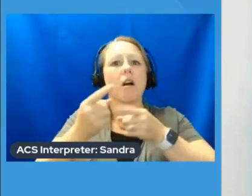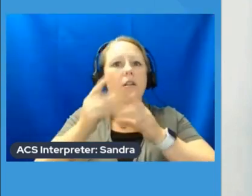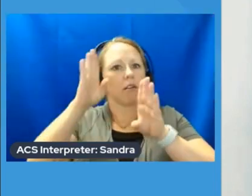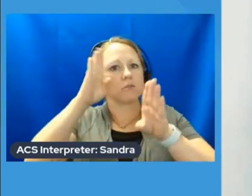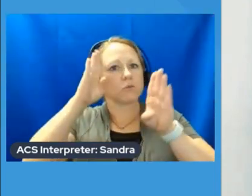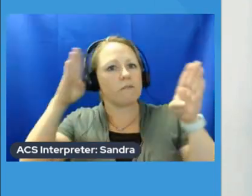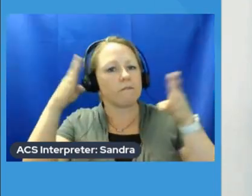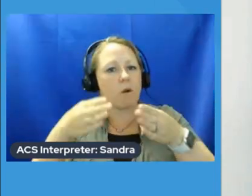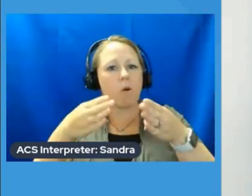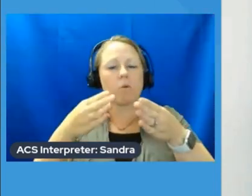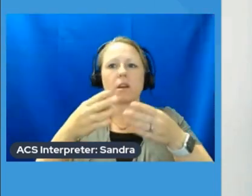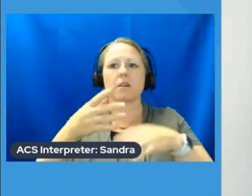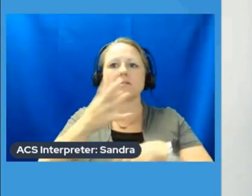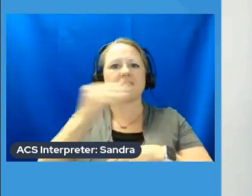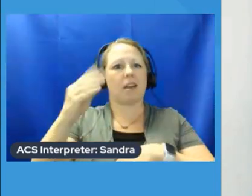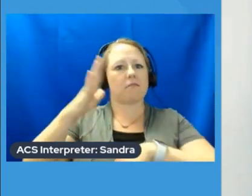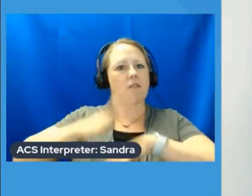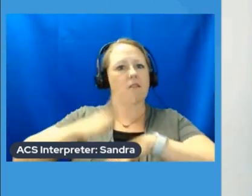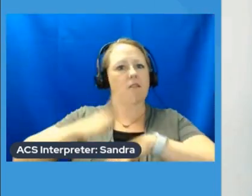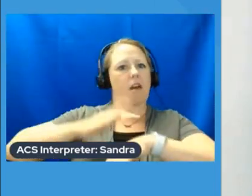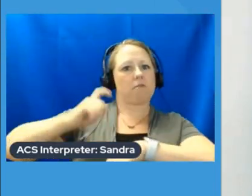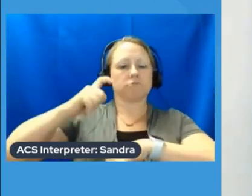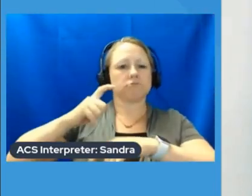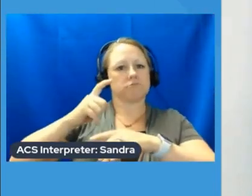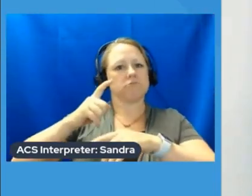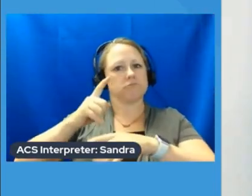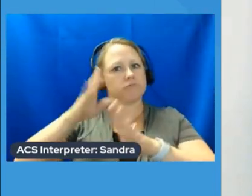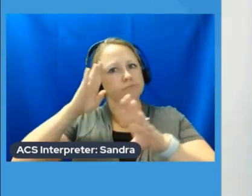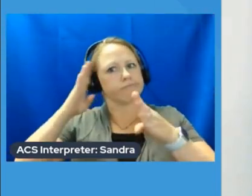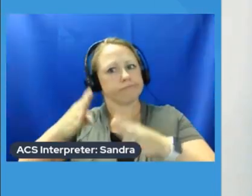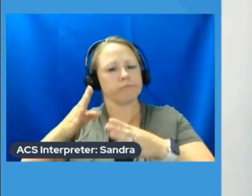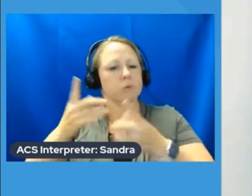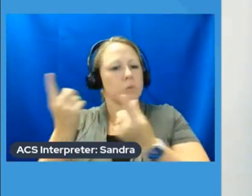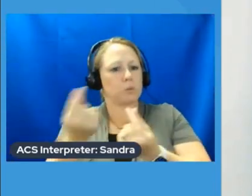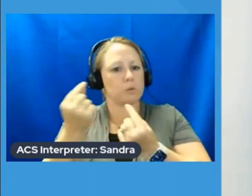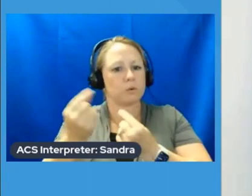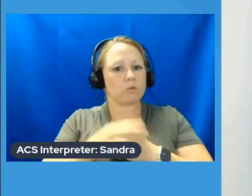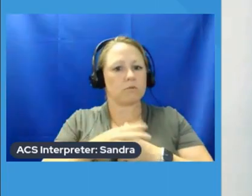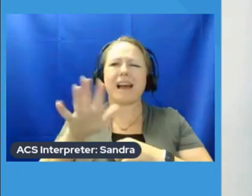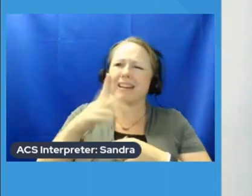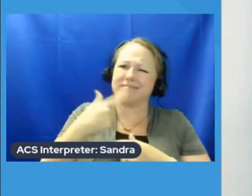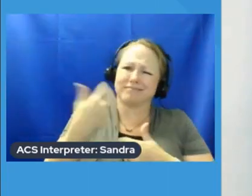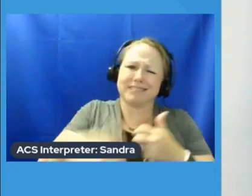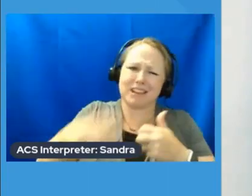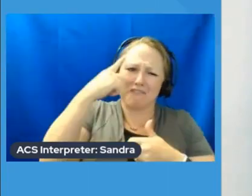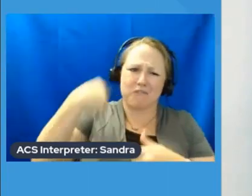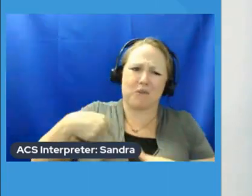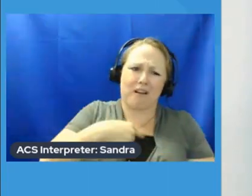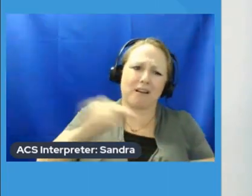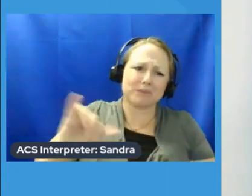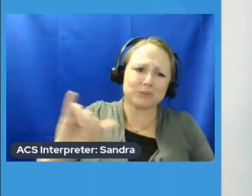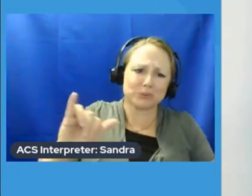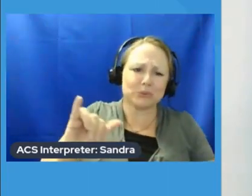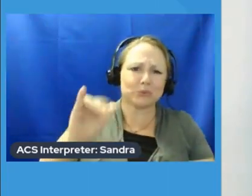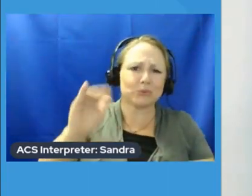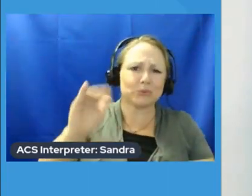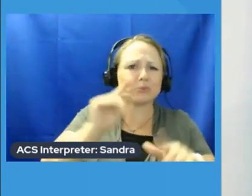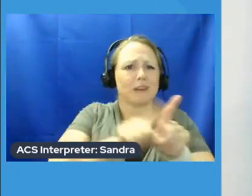Staying focused is difficult for adults too. I experienced firsthand what it means to parent a child